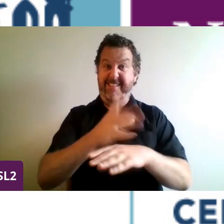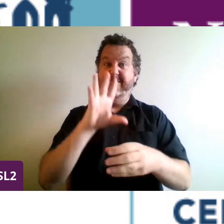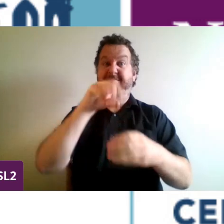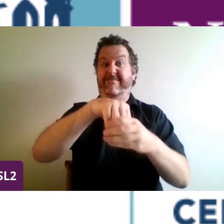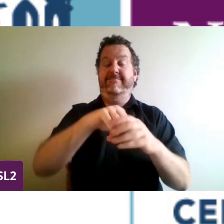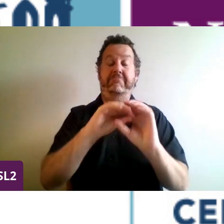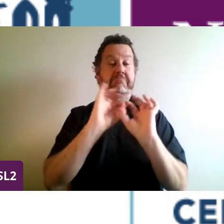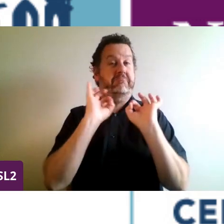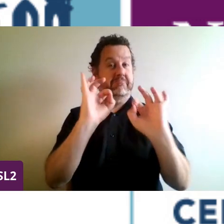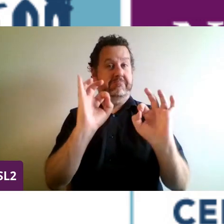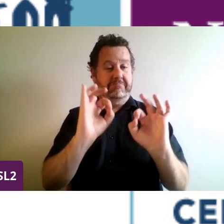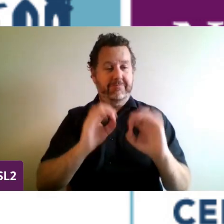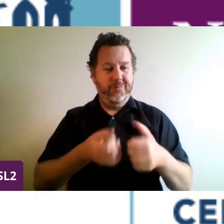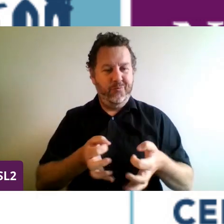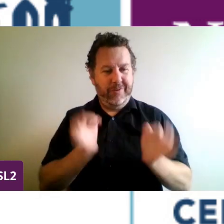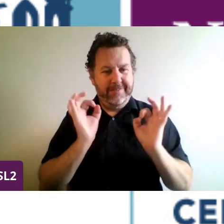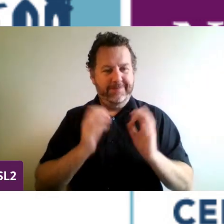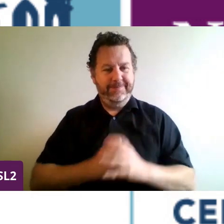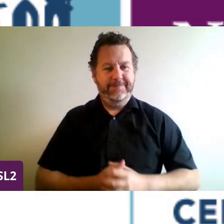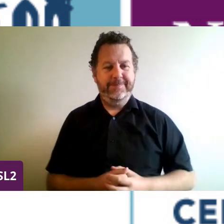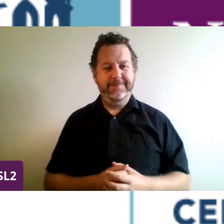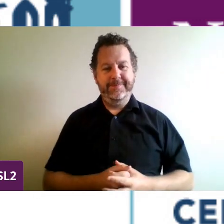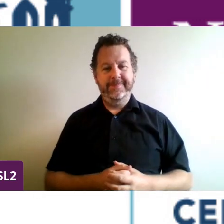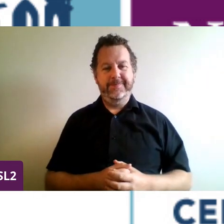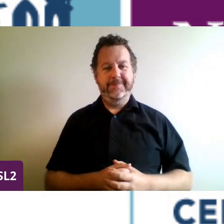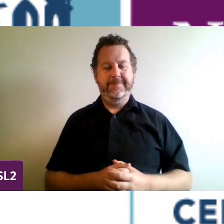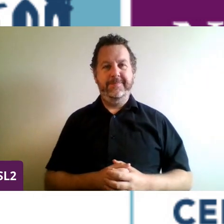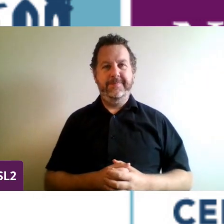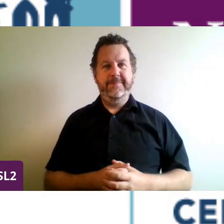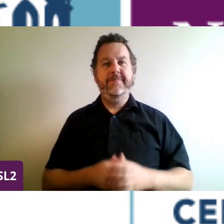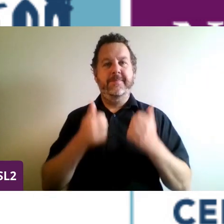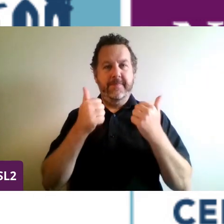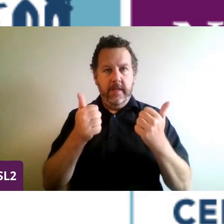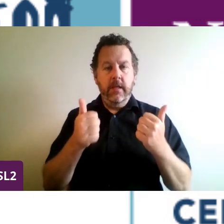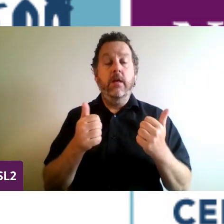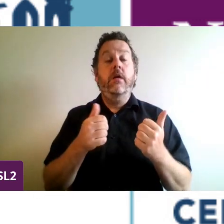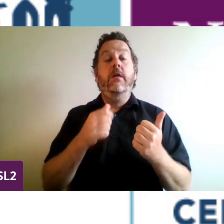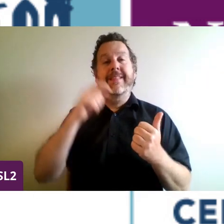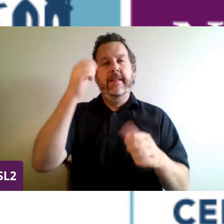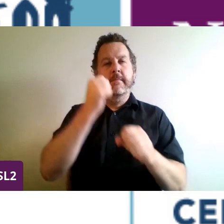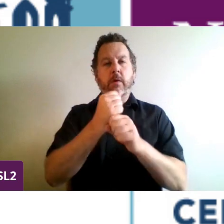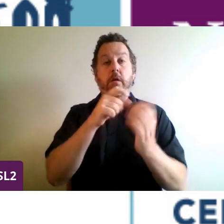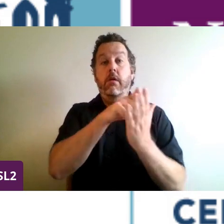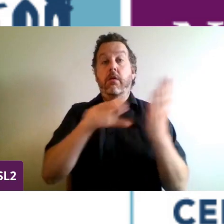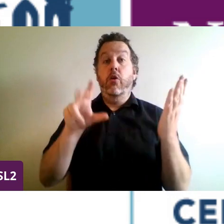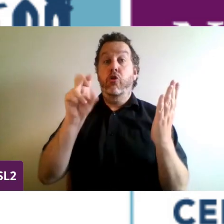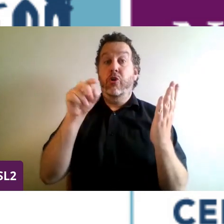When I think about Article 30, my focus is generally on how we make copyright protected works accessible